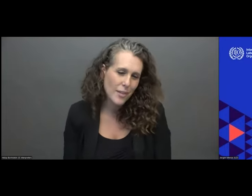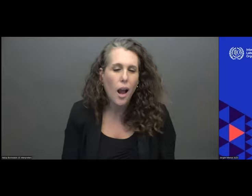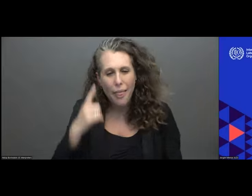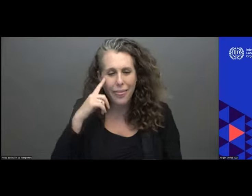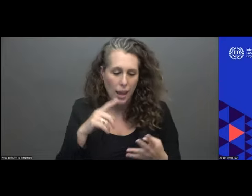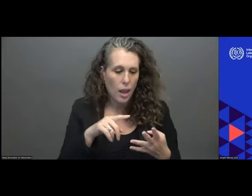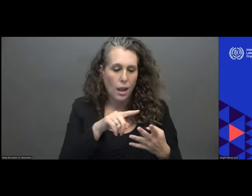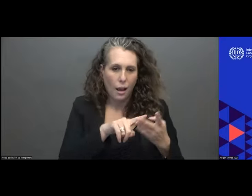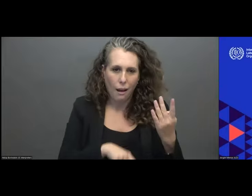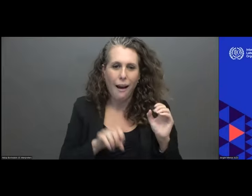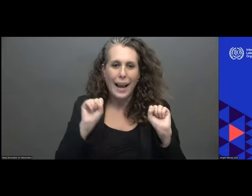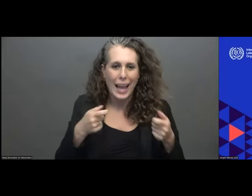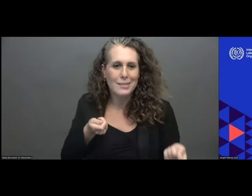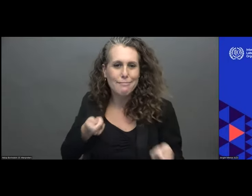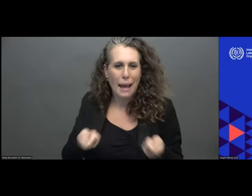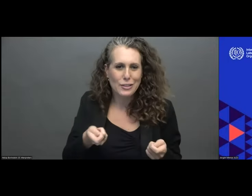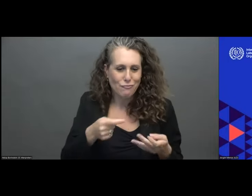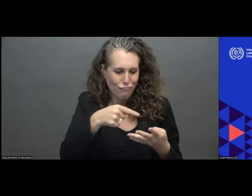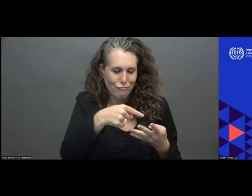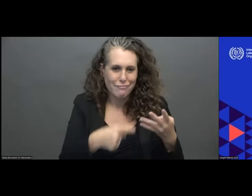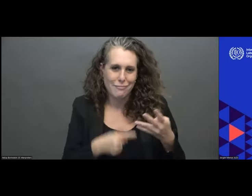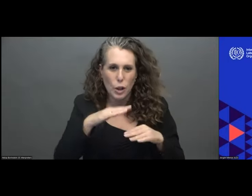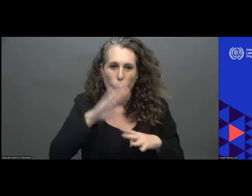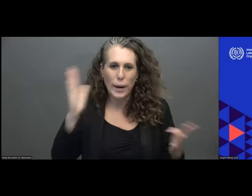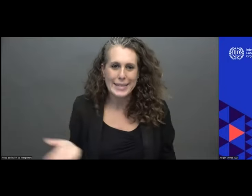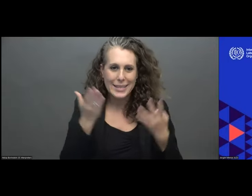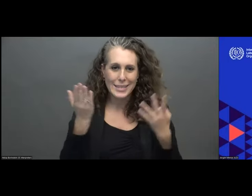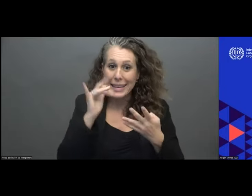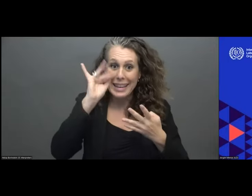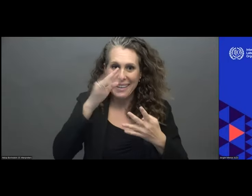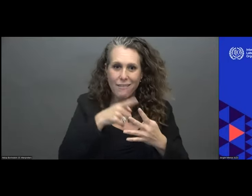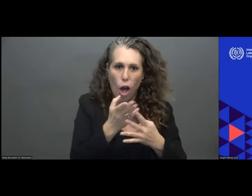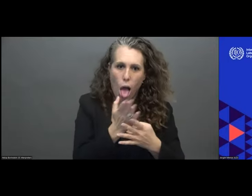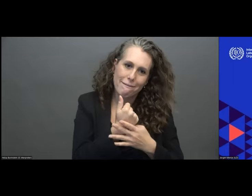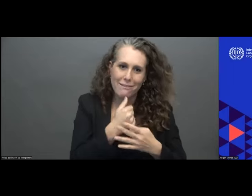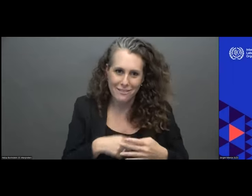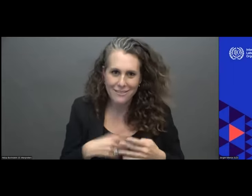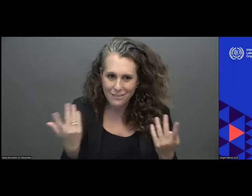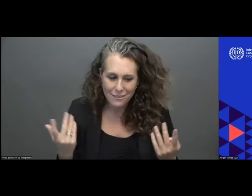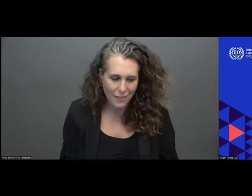these barriers and dismantle these these structural problems we have.